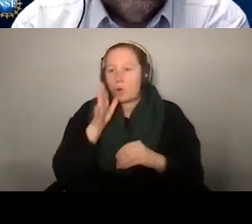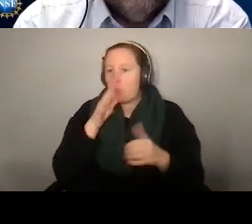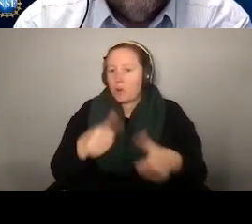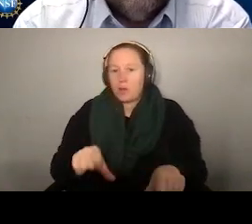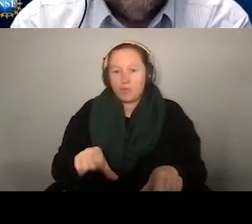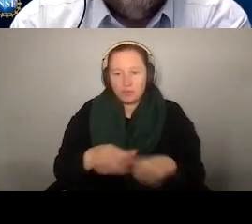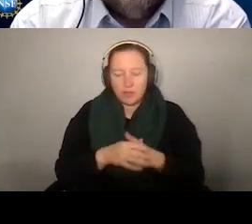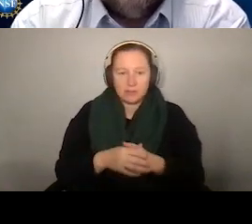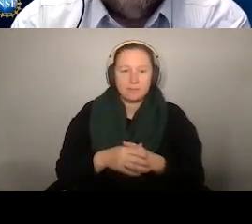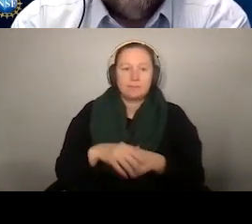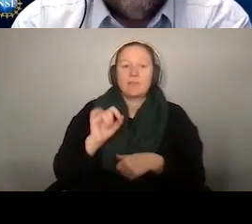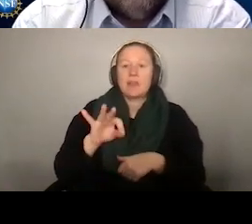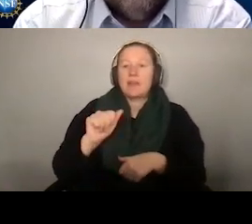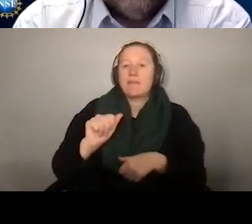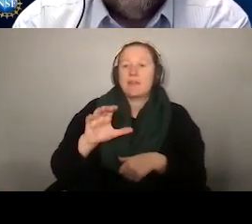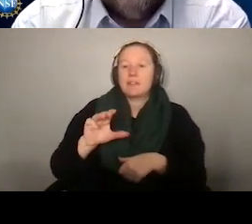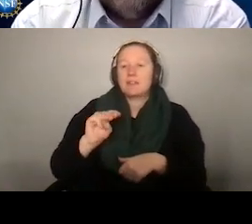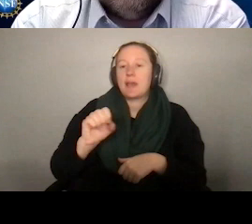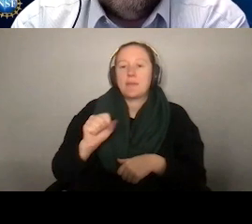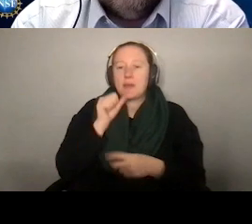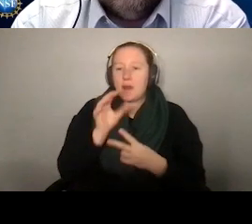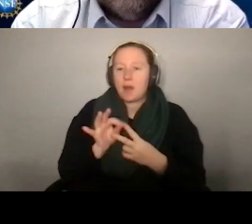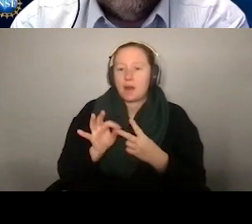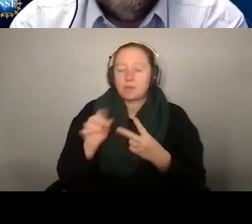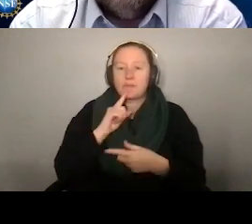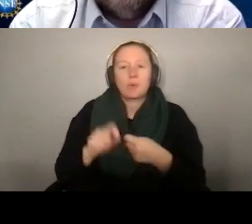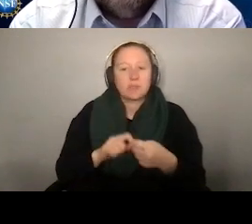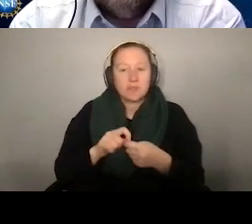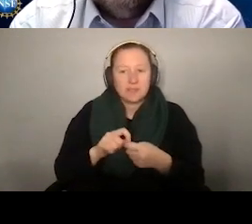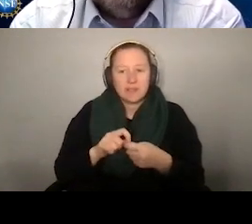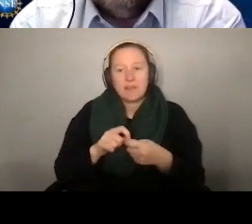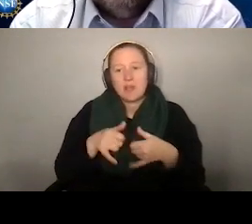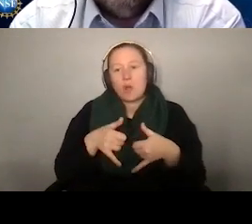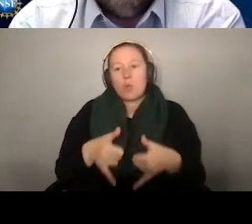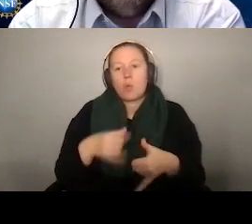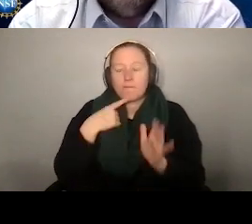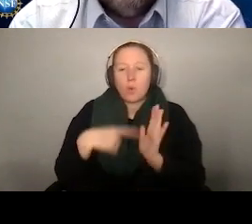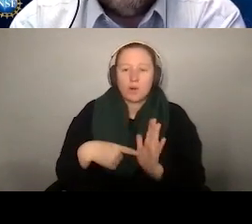If ACMS is no longer an option for a particular award. For instance, the grantee does not have